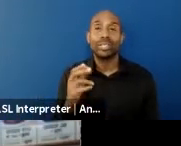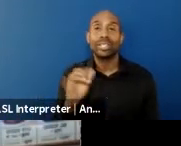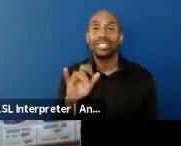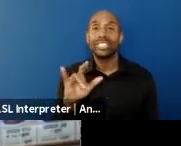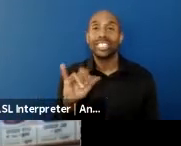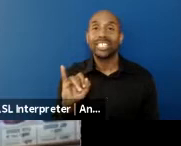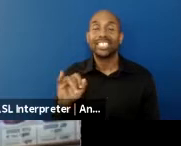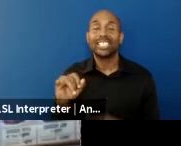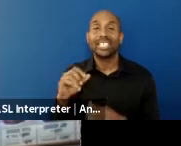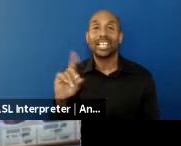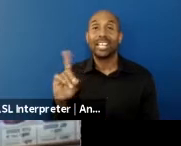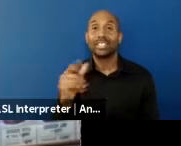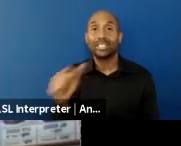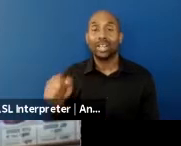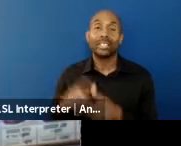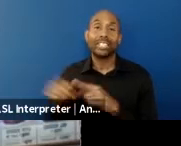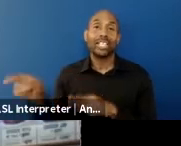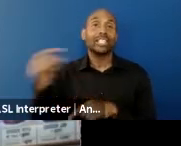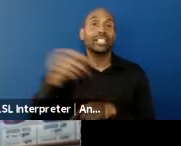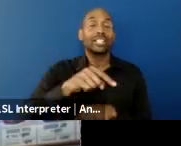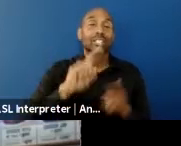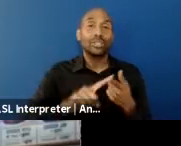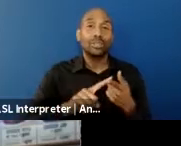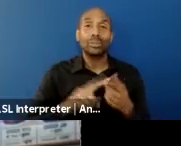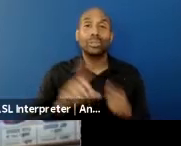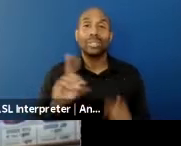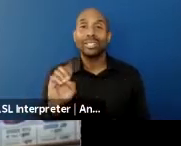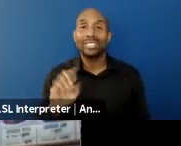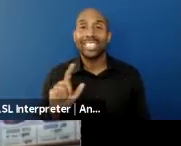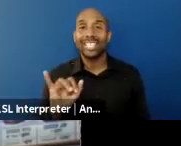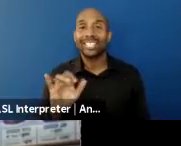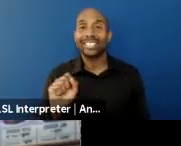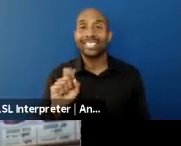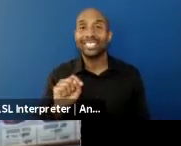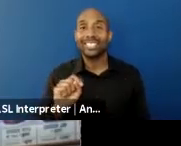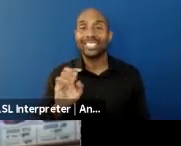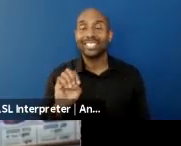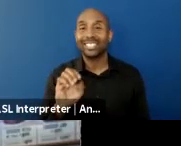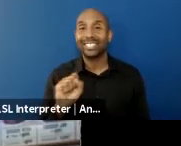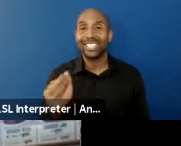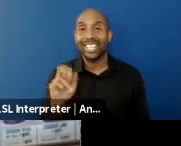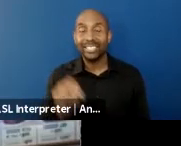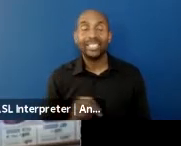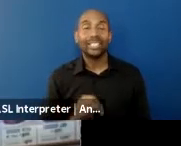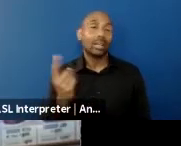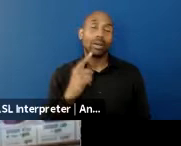We know we're in the right place.